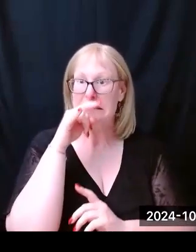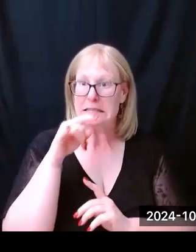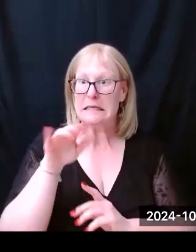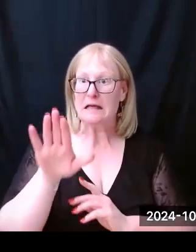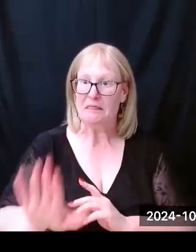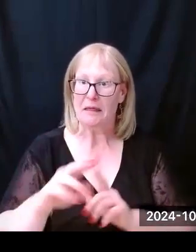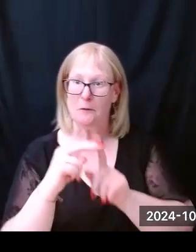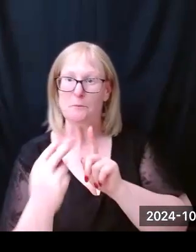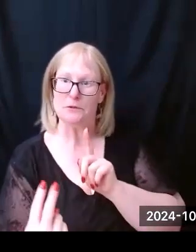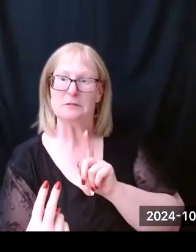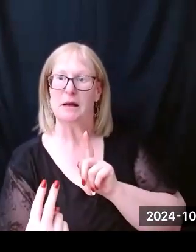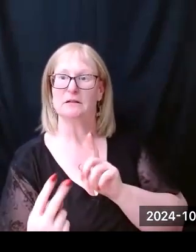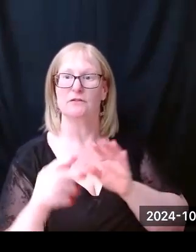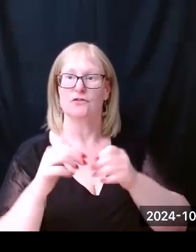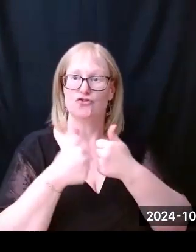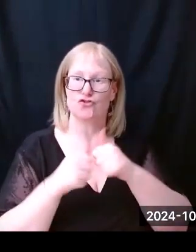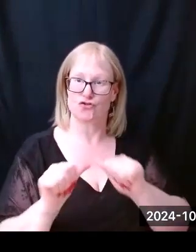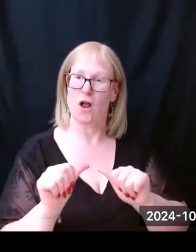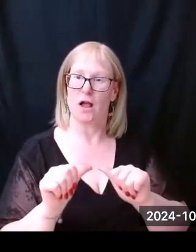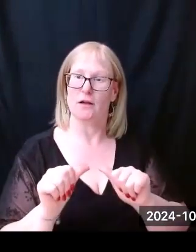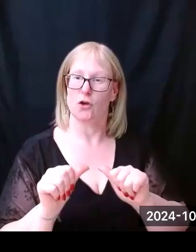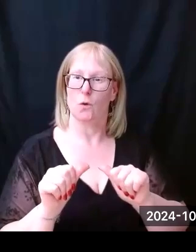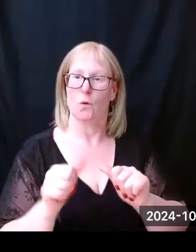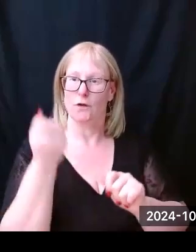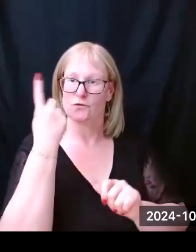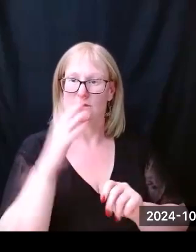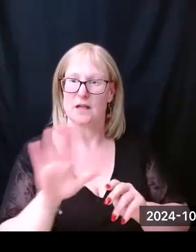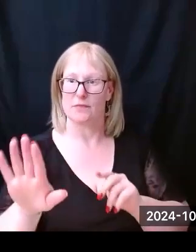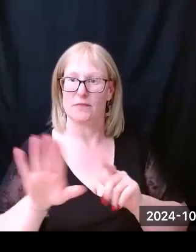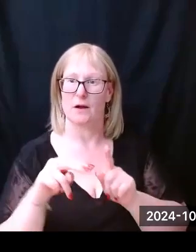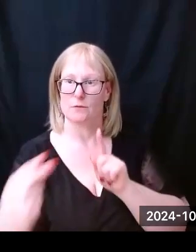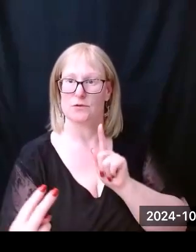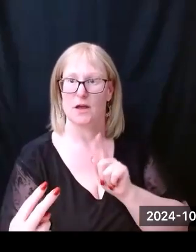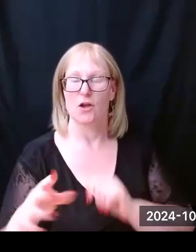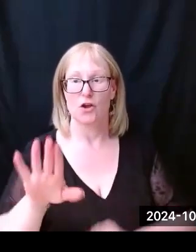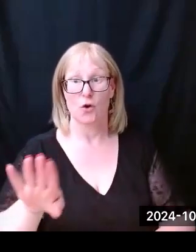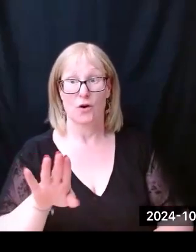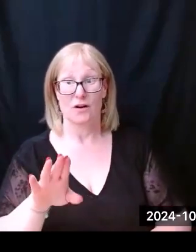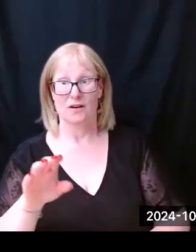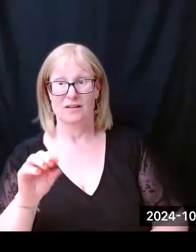again, don't gaslight them for their feelings. Your toddler who's feeling frustrated over not getting